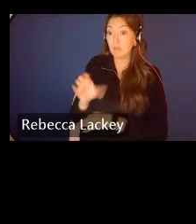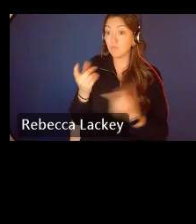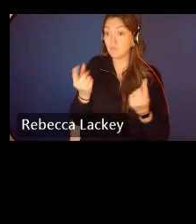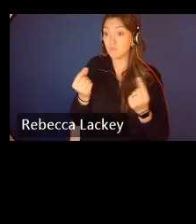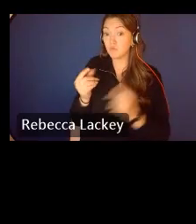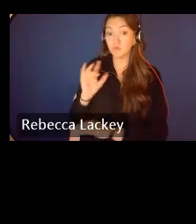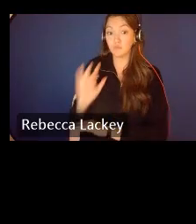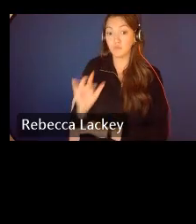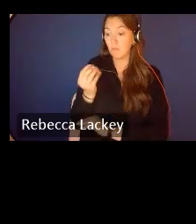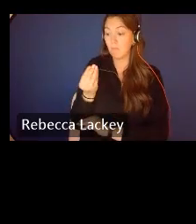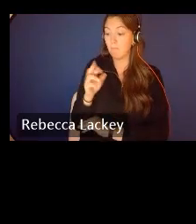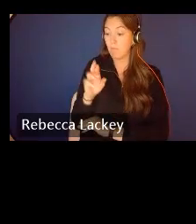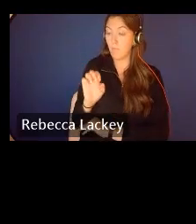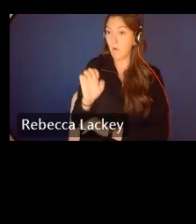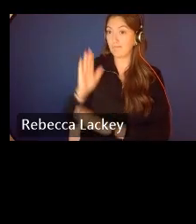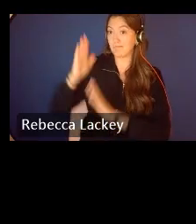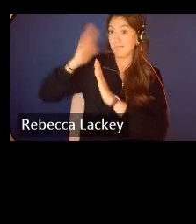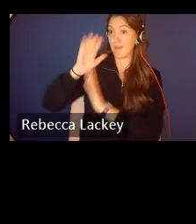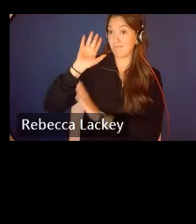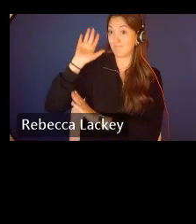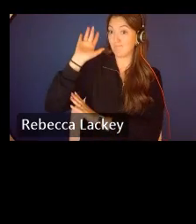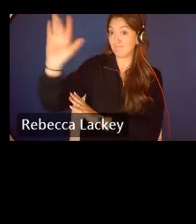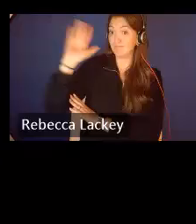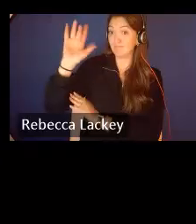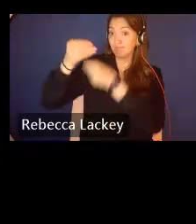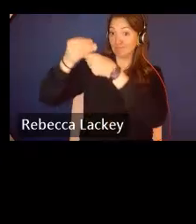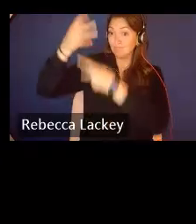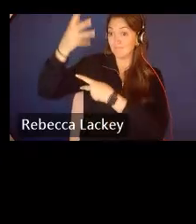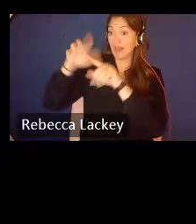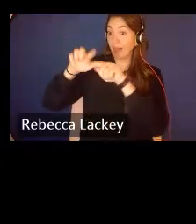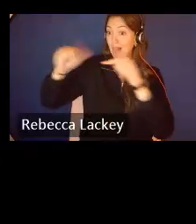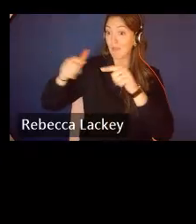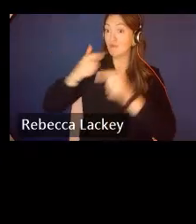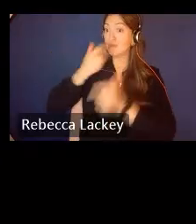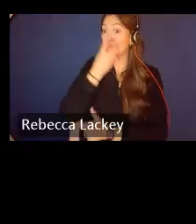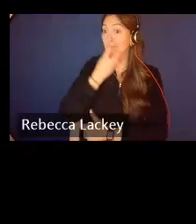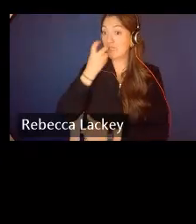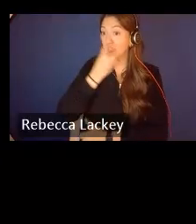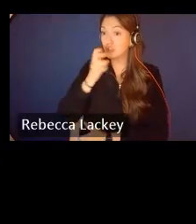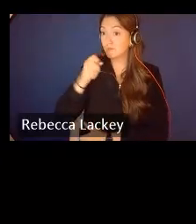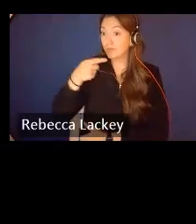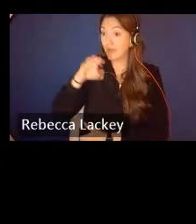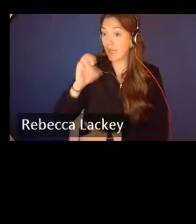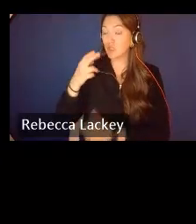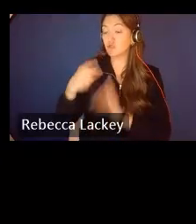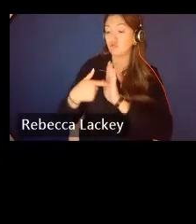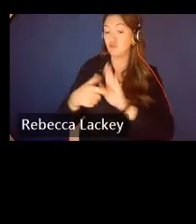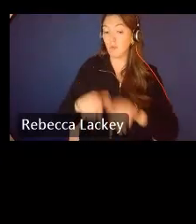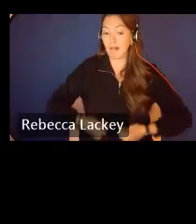the more feature at the top of your screen, click on language and speech, then show live captions.